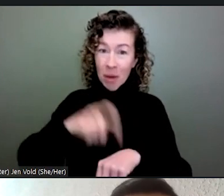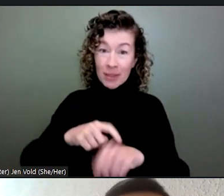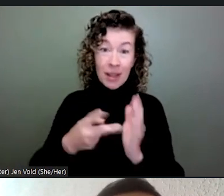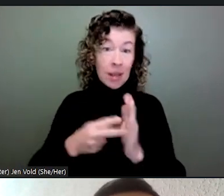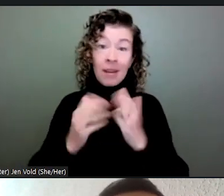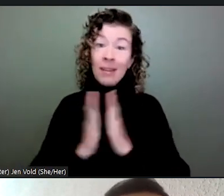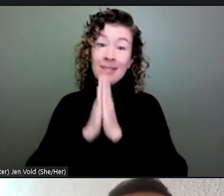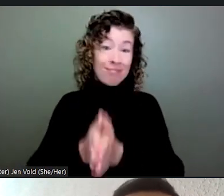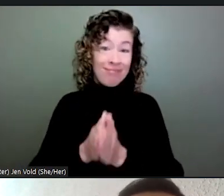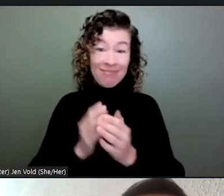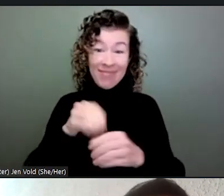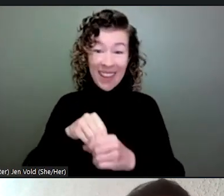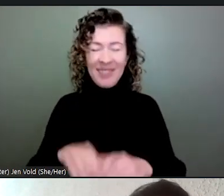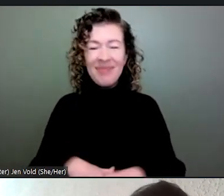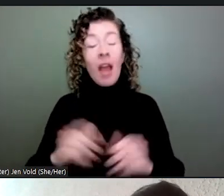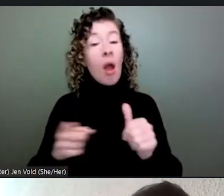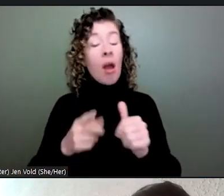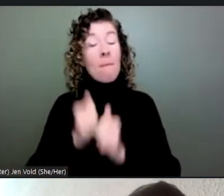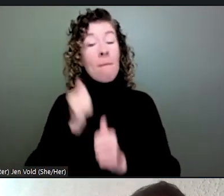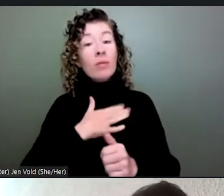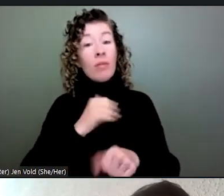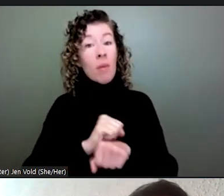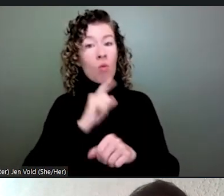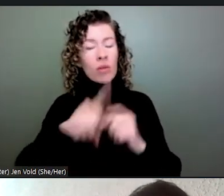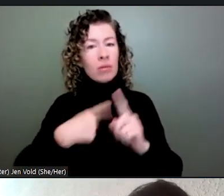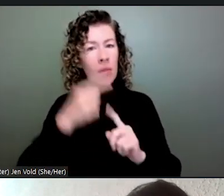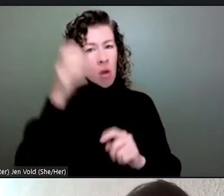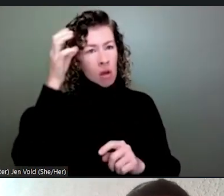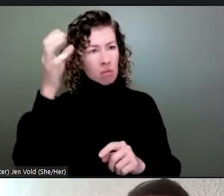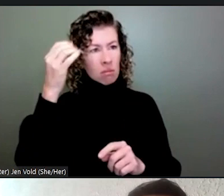So most of my work is around notions of citizenship and security.